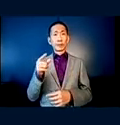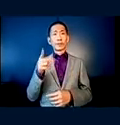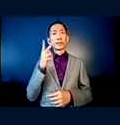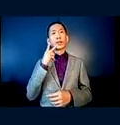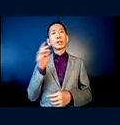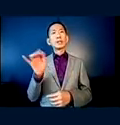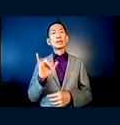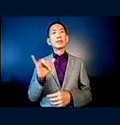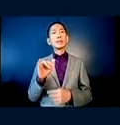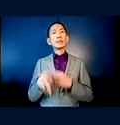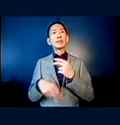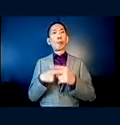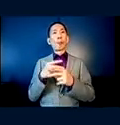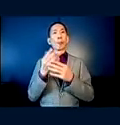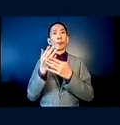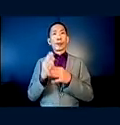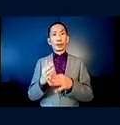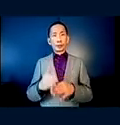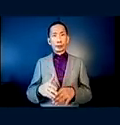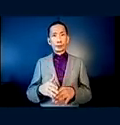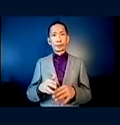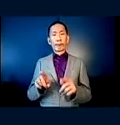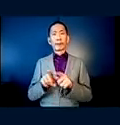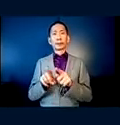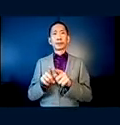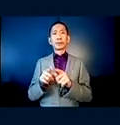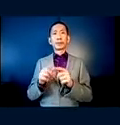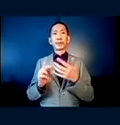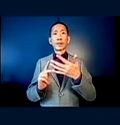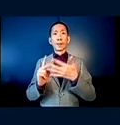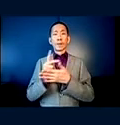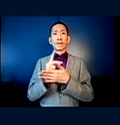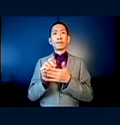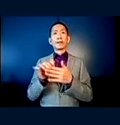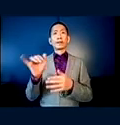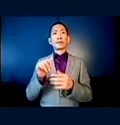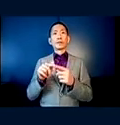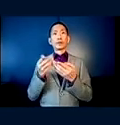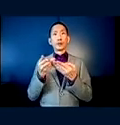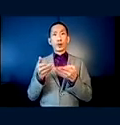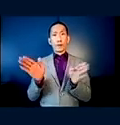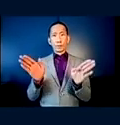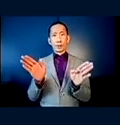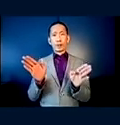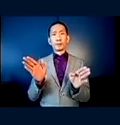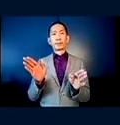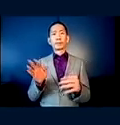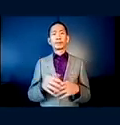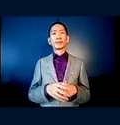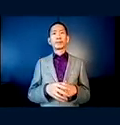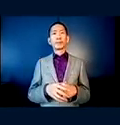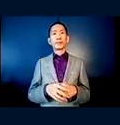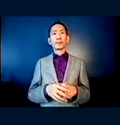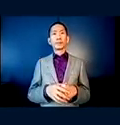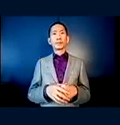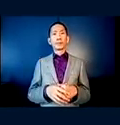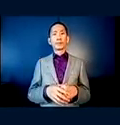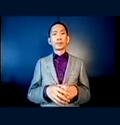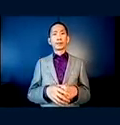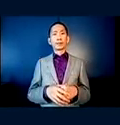FY20 YOU SEE A PRETTY SIMILAR